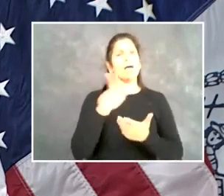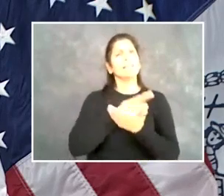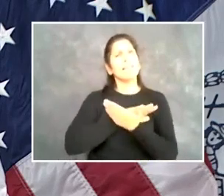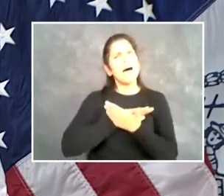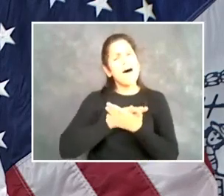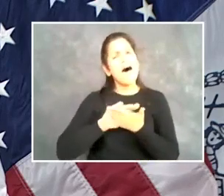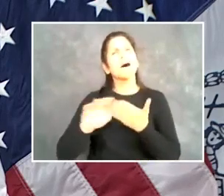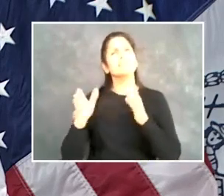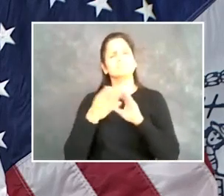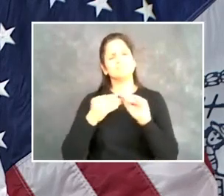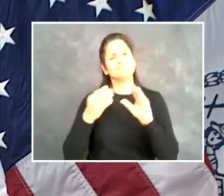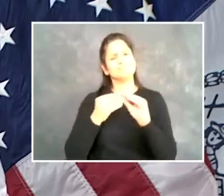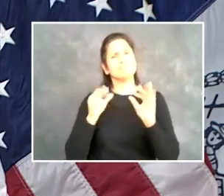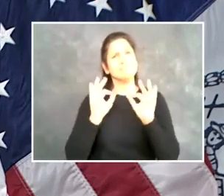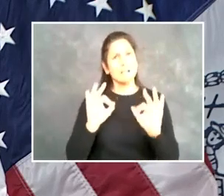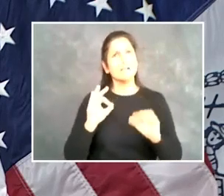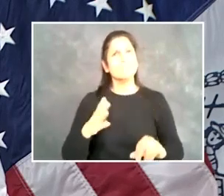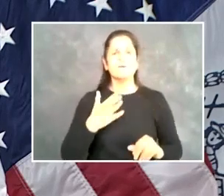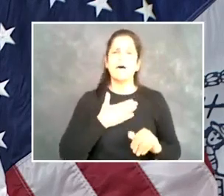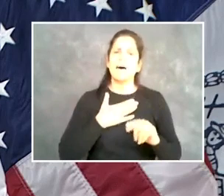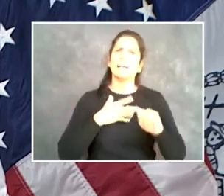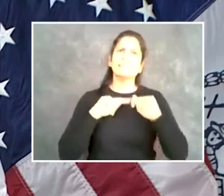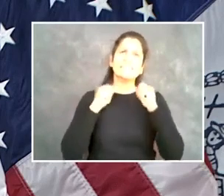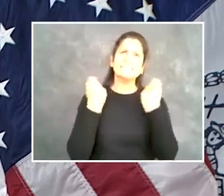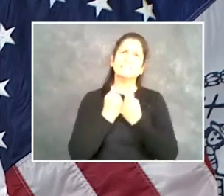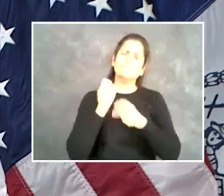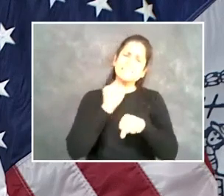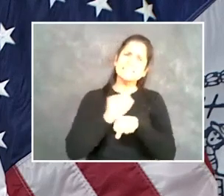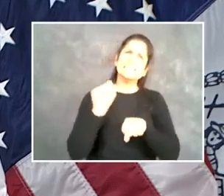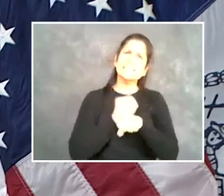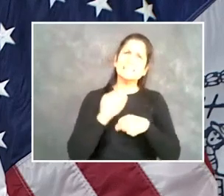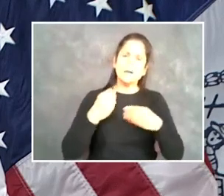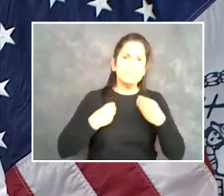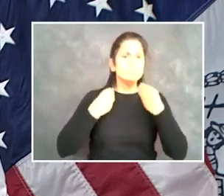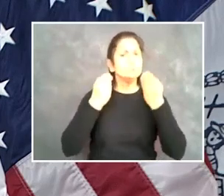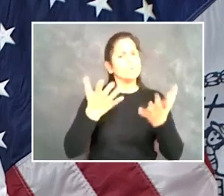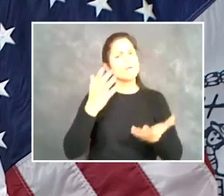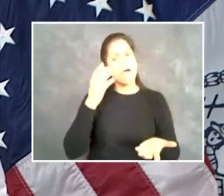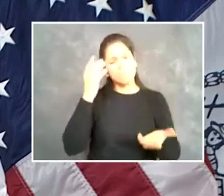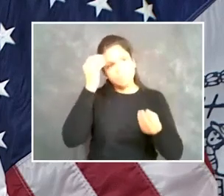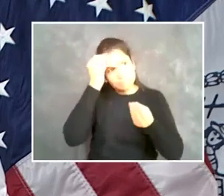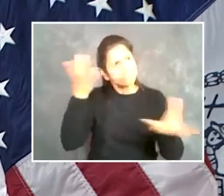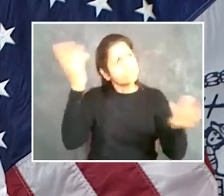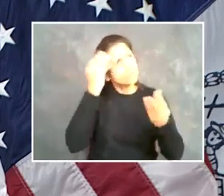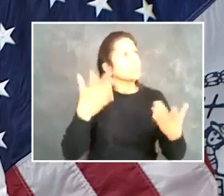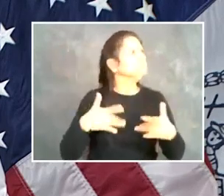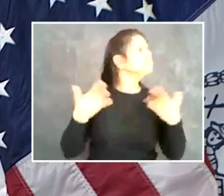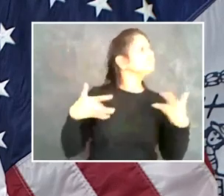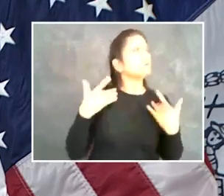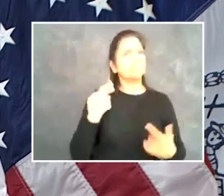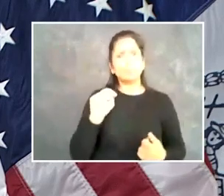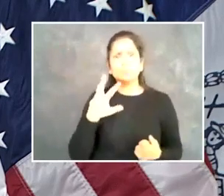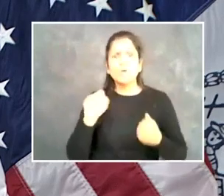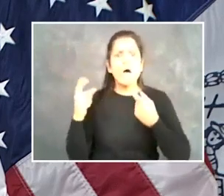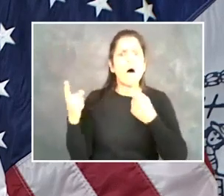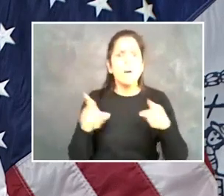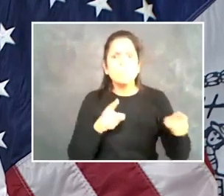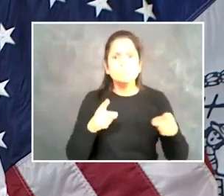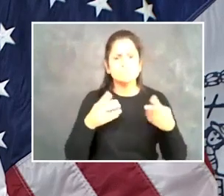I'VE TRIED TO DO AND MY TEAM HAS TRIED TO DO, WHICH IS CONSTANTLY MAKE INFORMATION AVAILABLE AND TAKE QUESTIONS